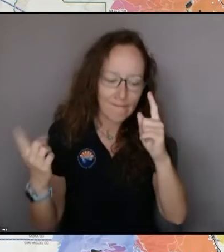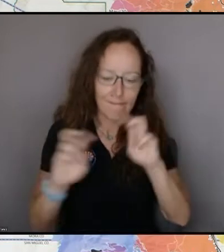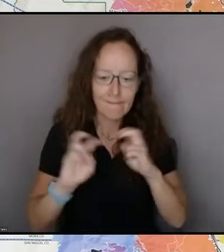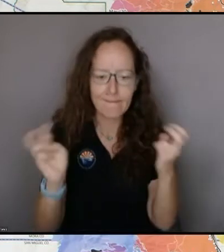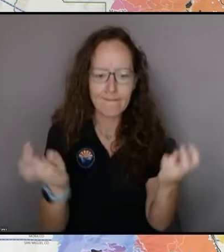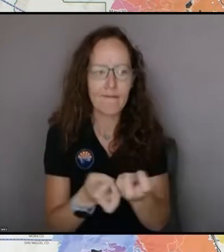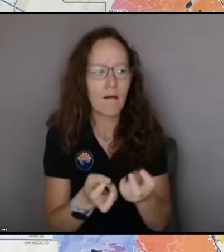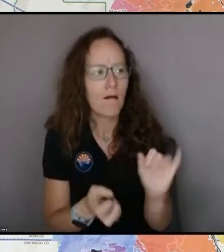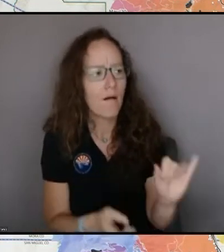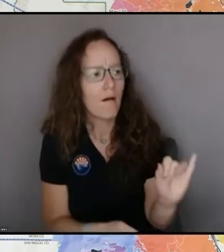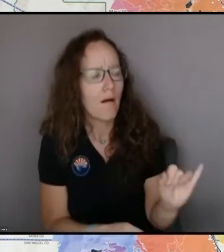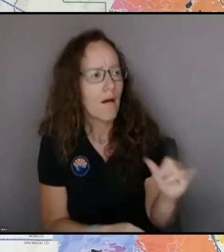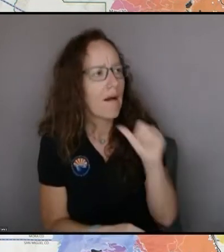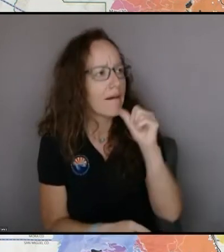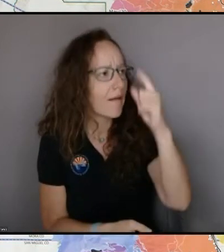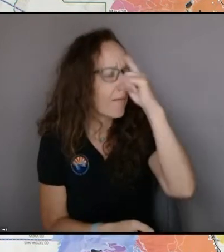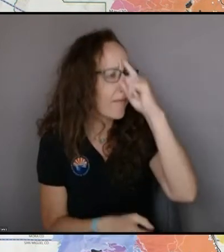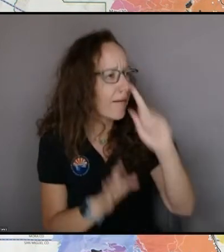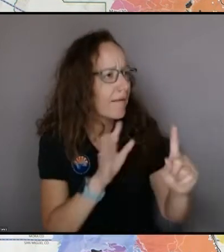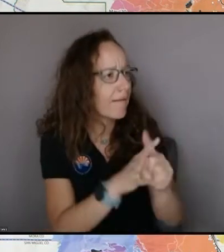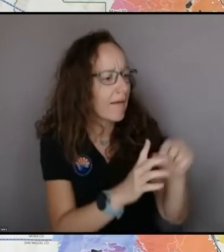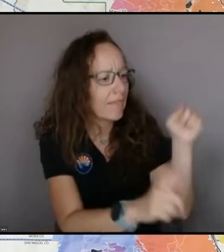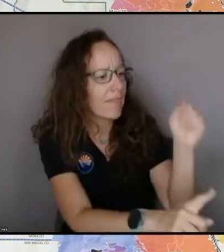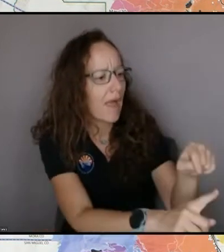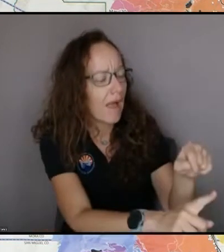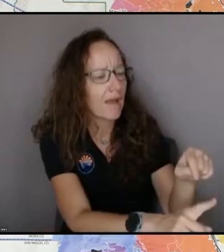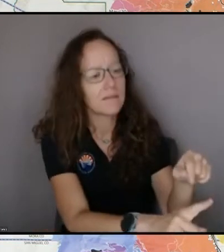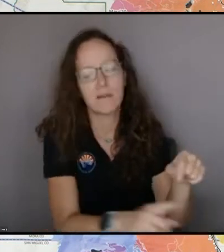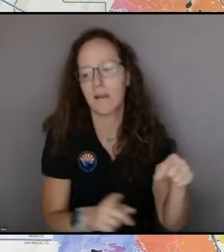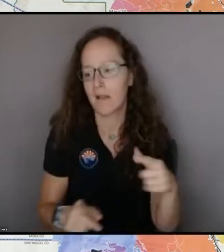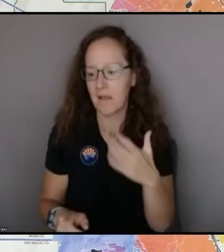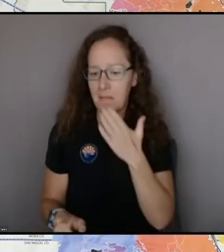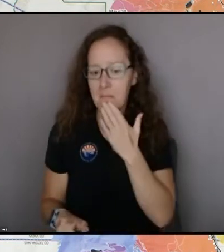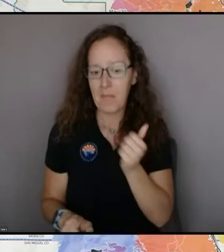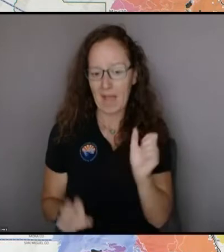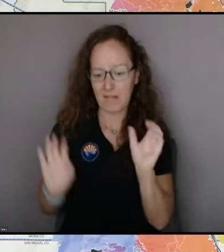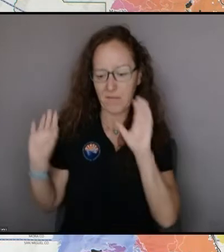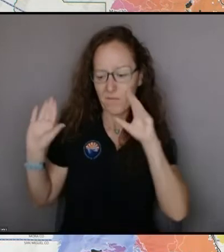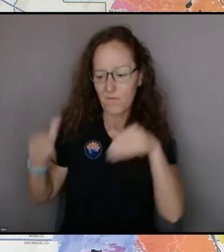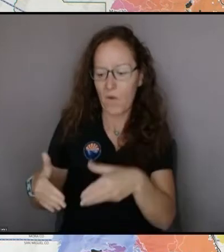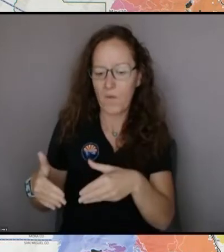this isn't the best place for us to put our effort.' So